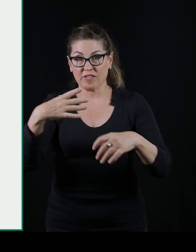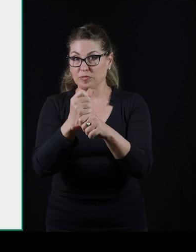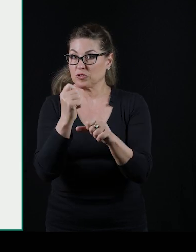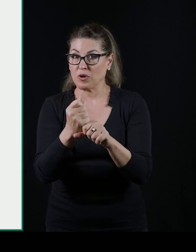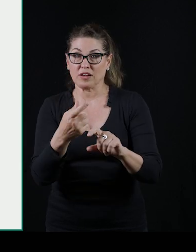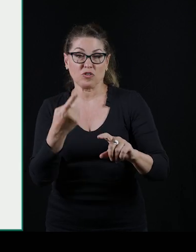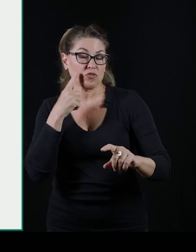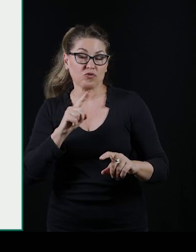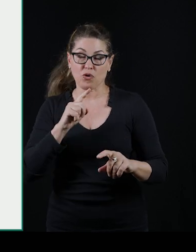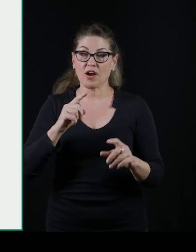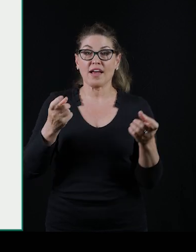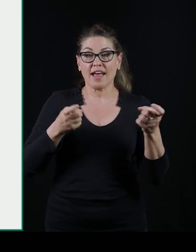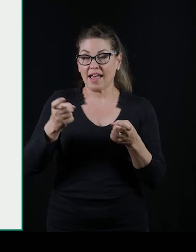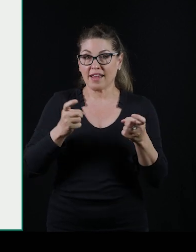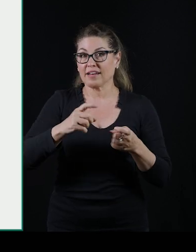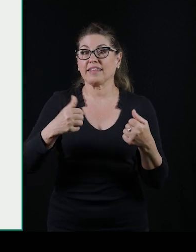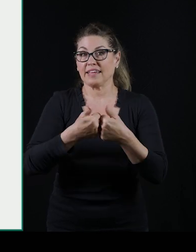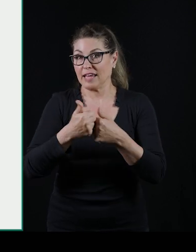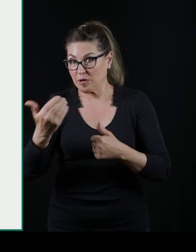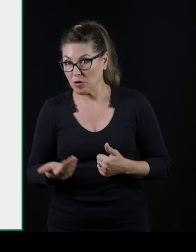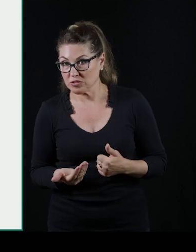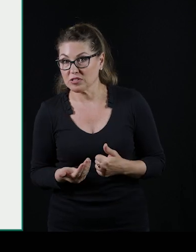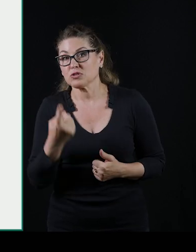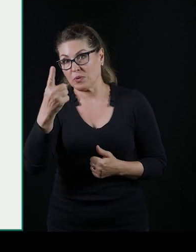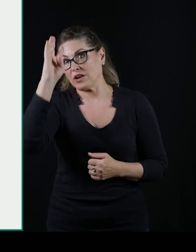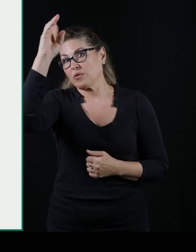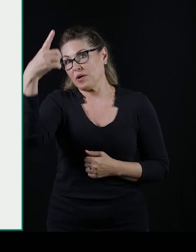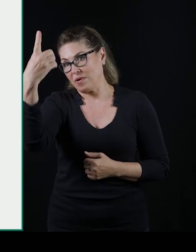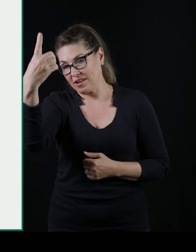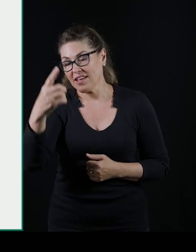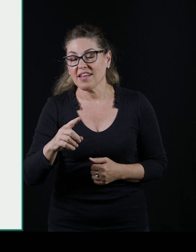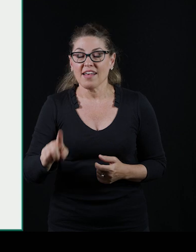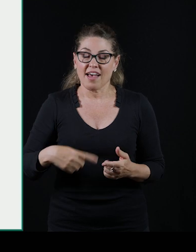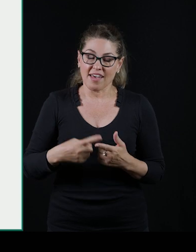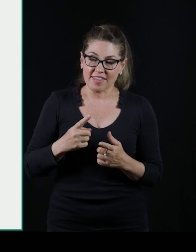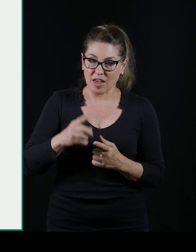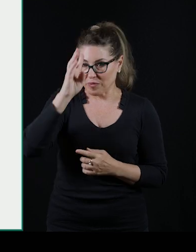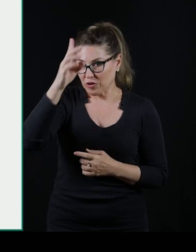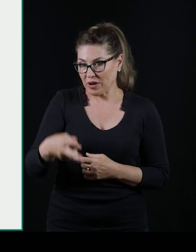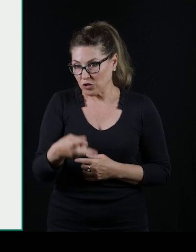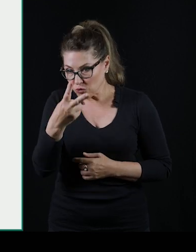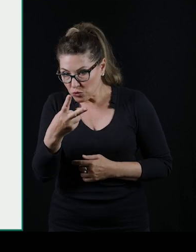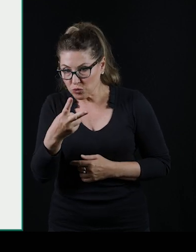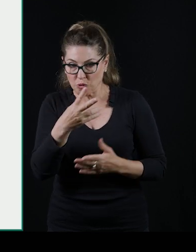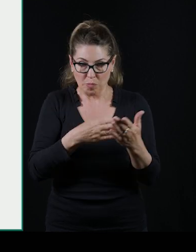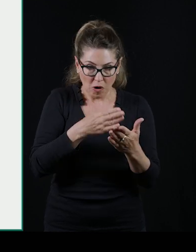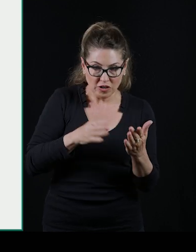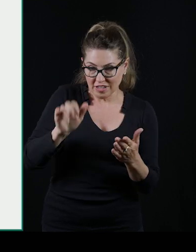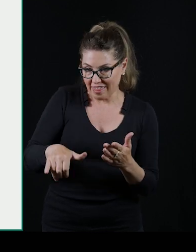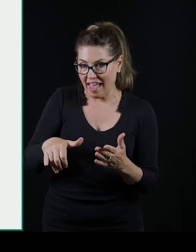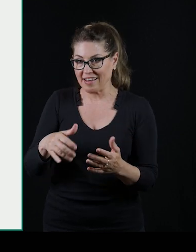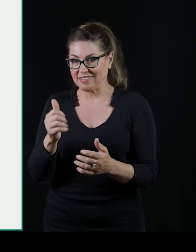for handling game server hosting so one had to be created. Then we had to go create two implementations of that abstraction.